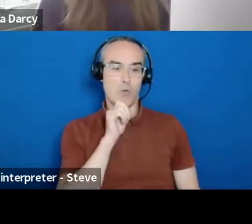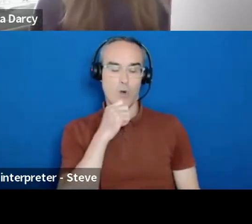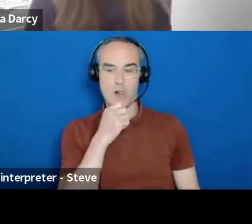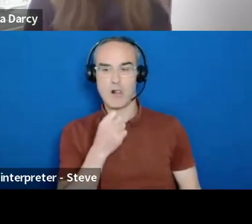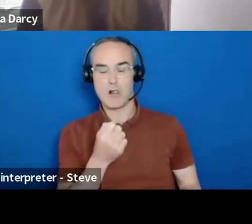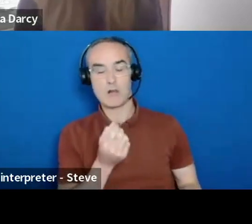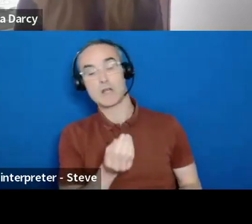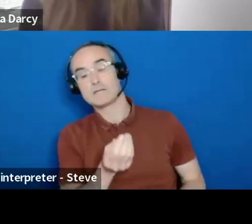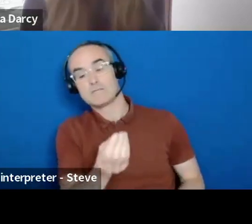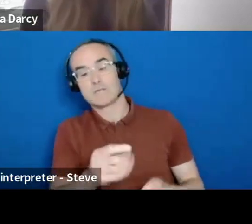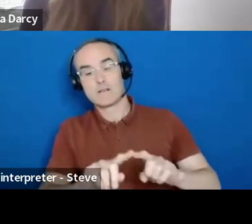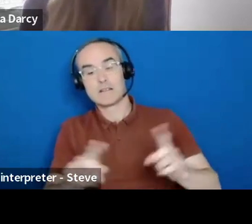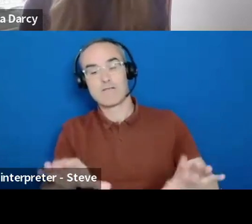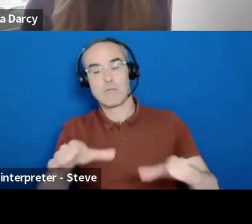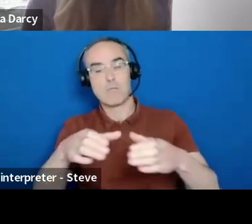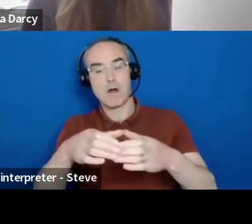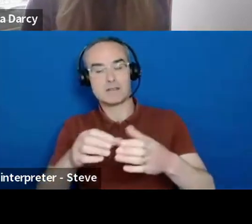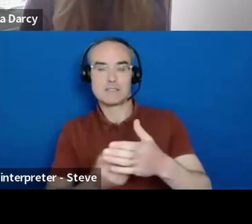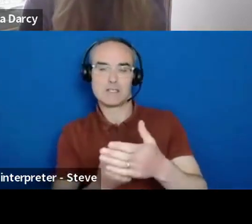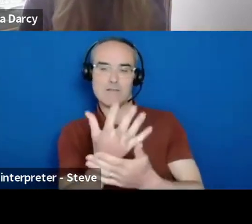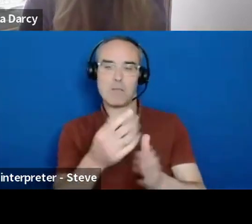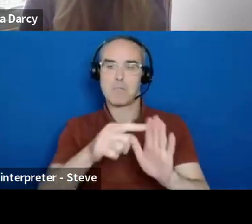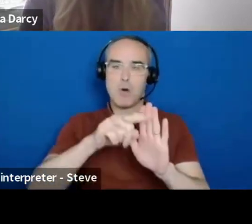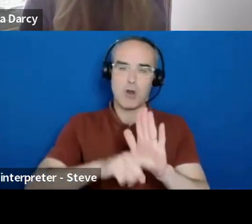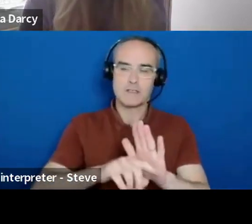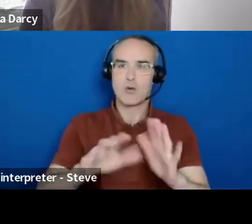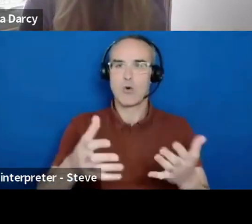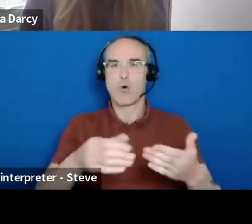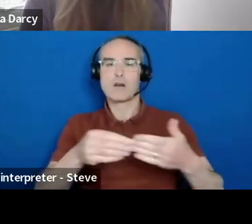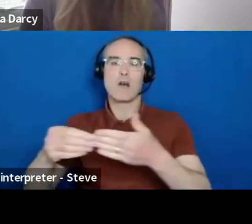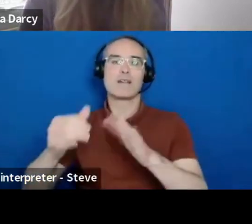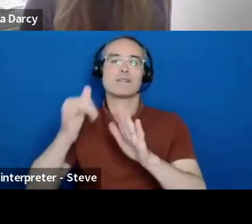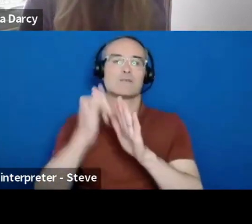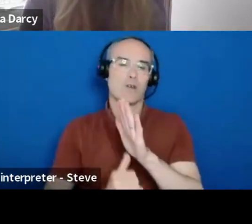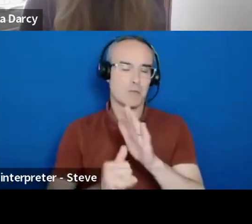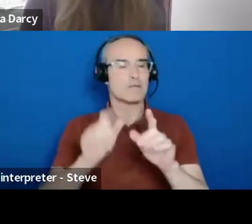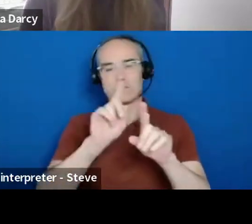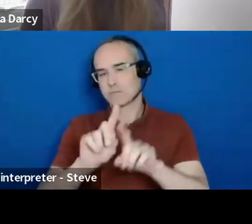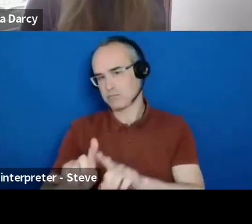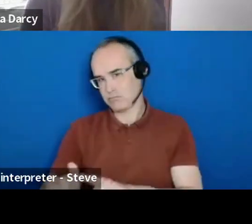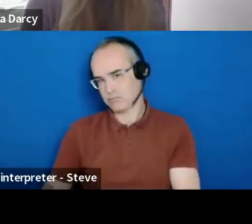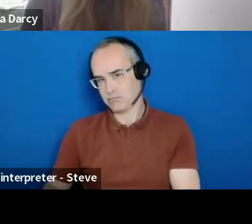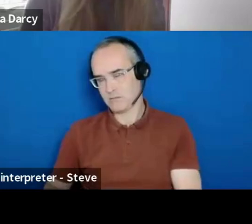or governance or guidance documents might look like. So it does really depend on the